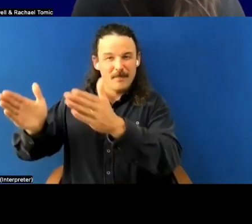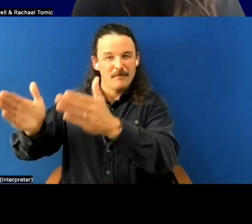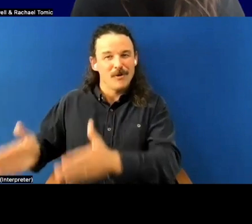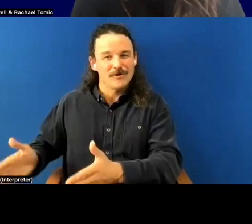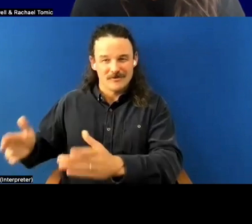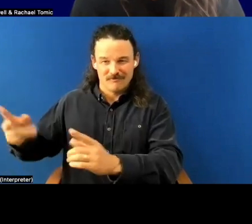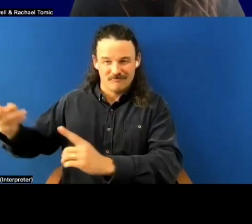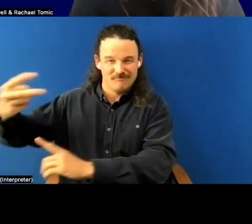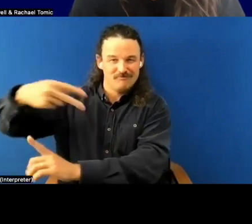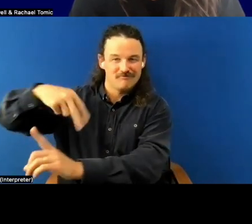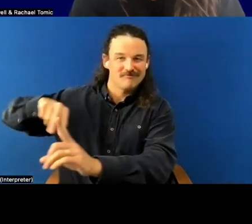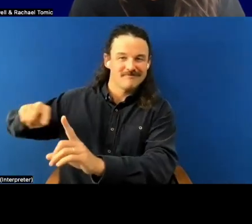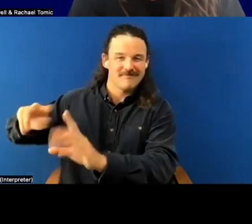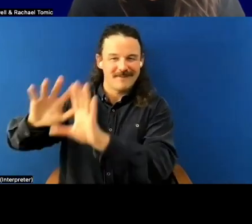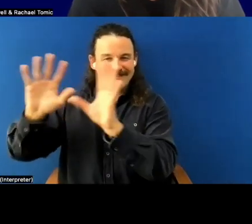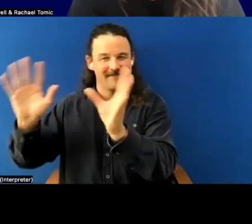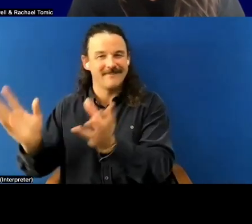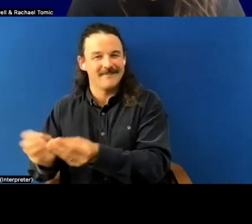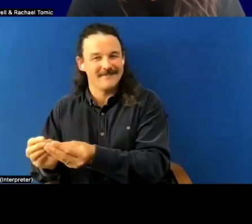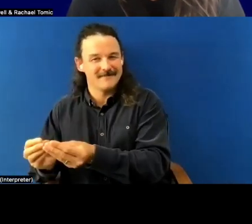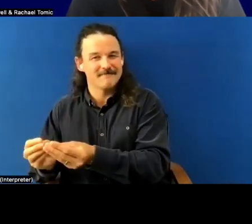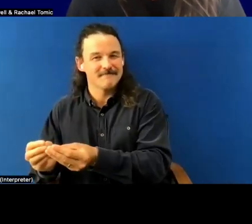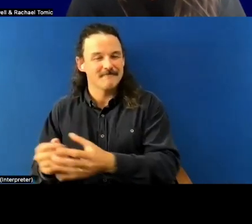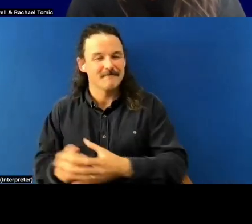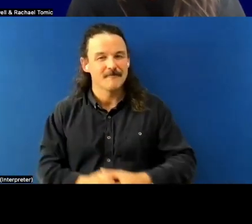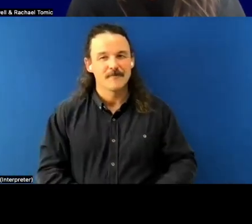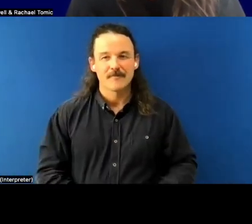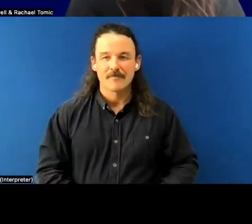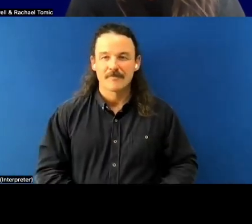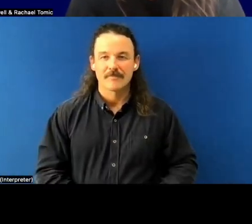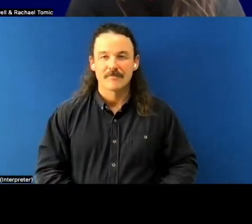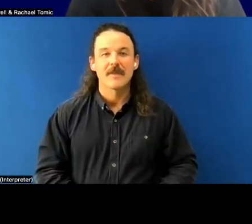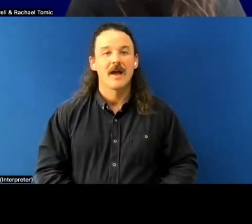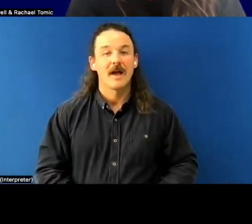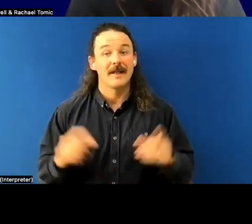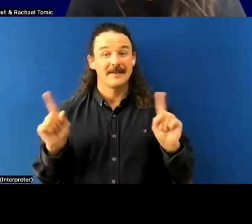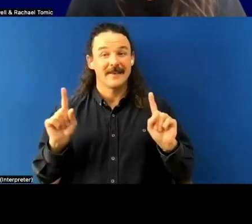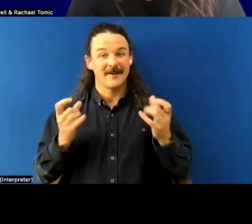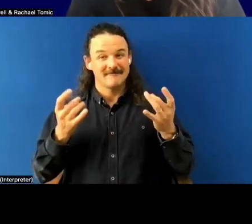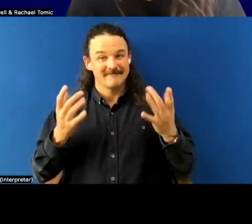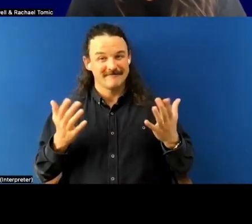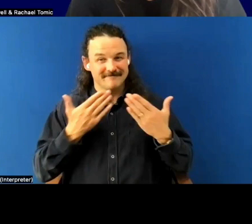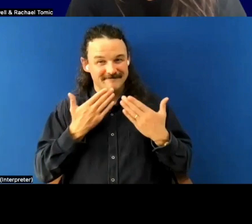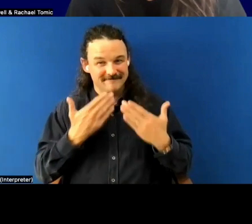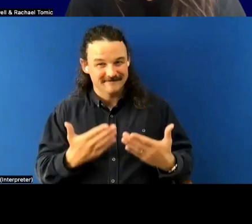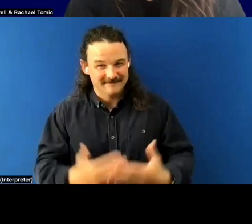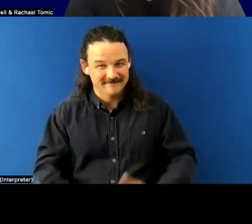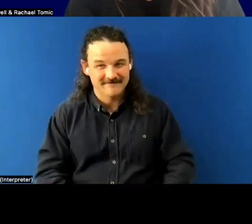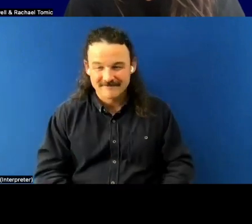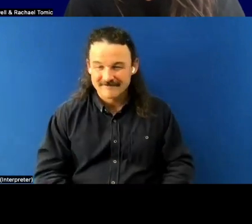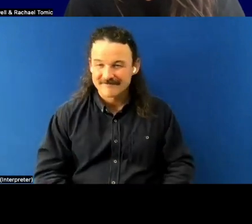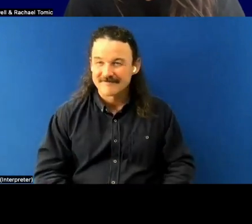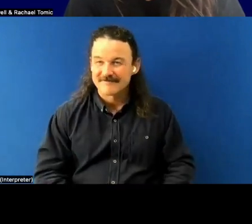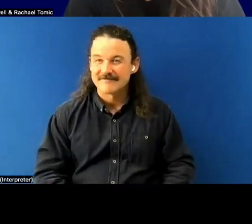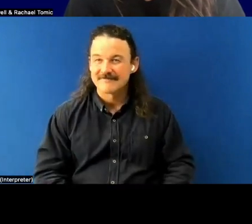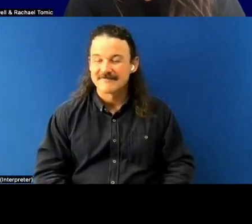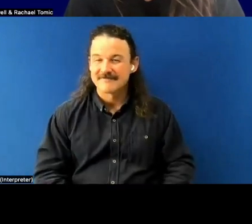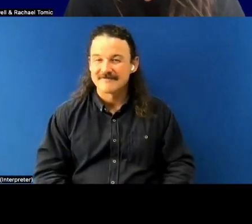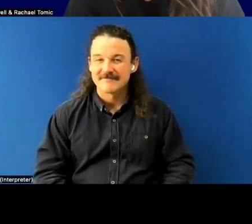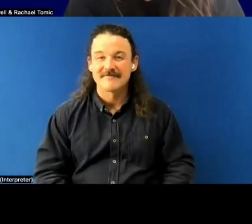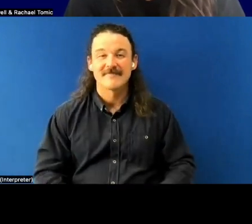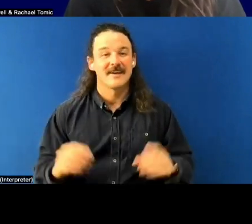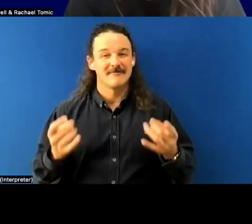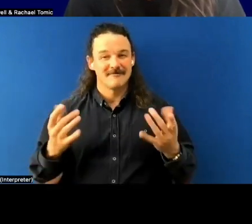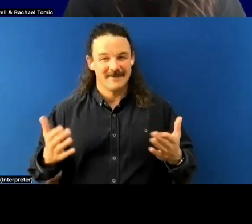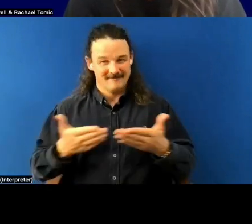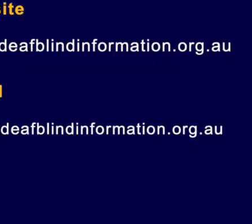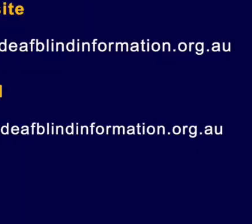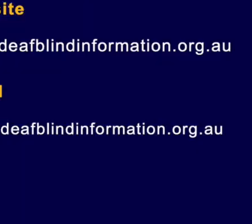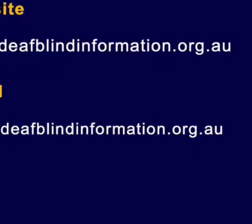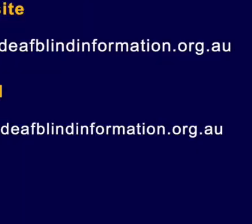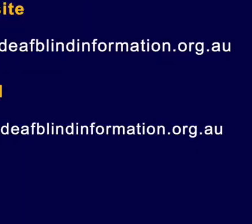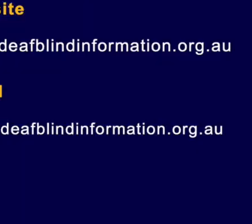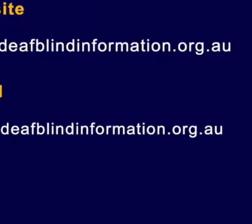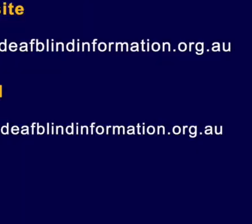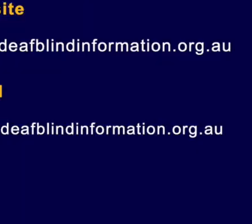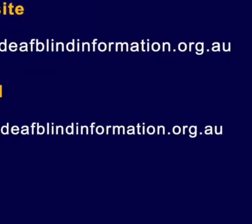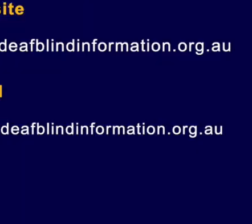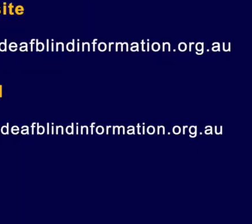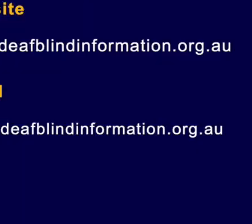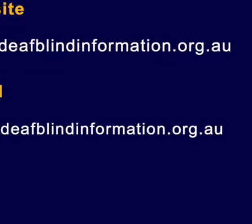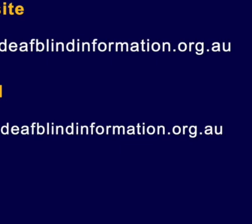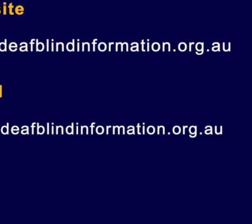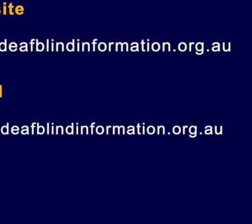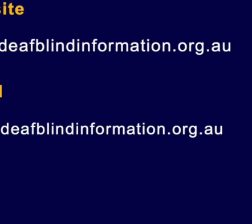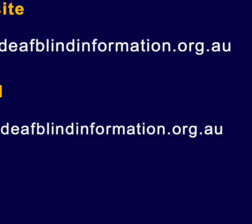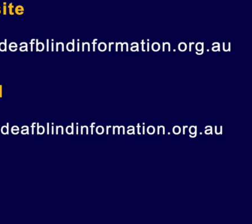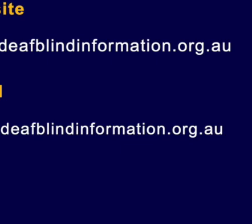I think that leads us to our thank you and our question time.